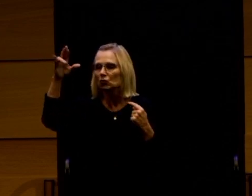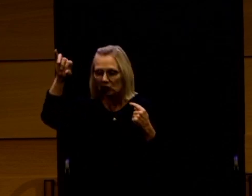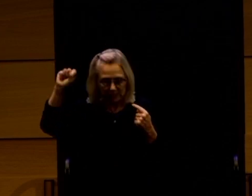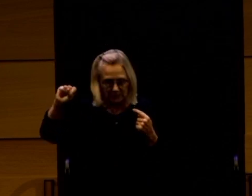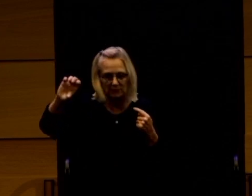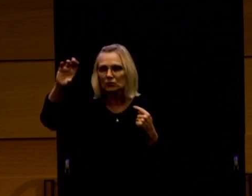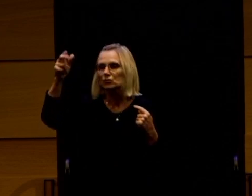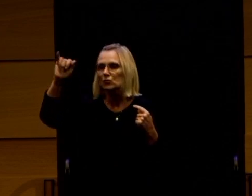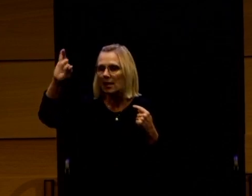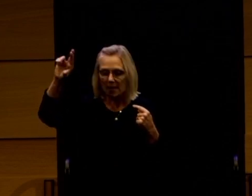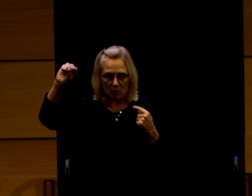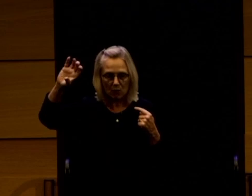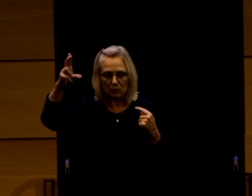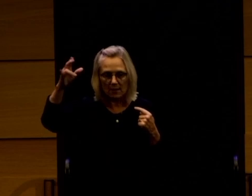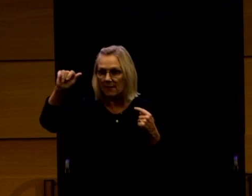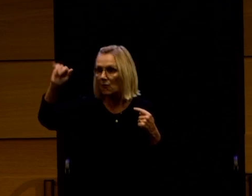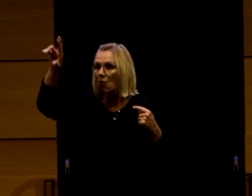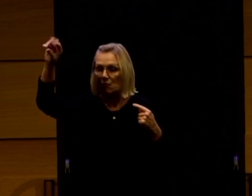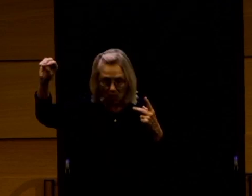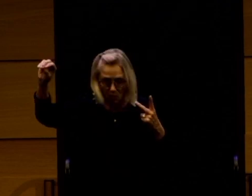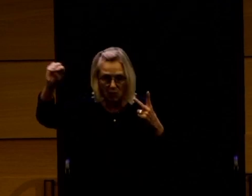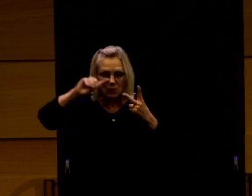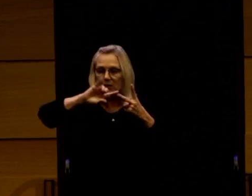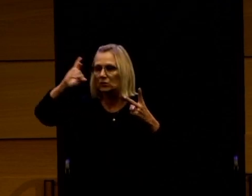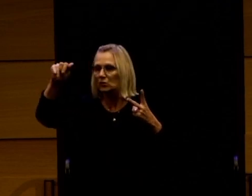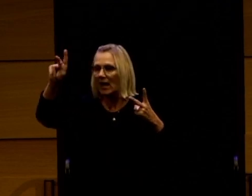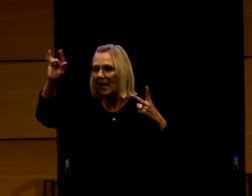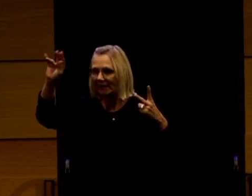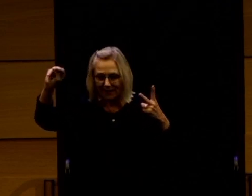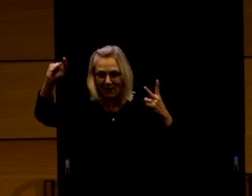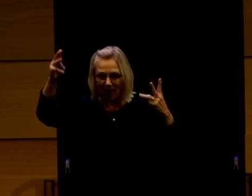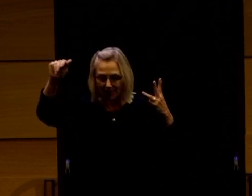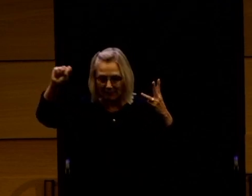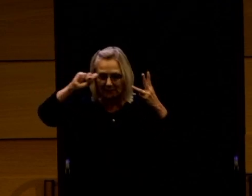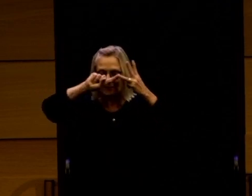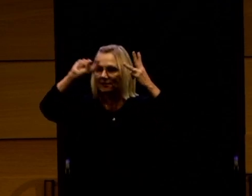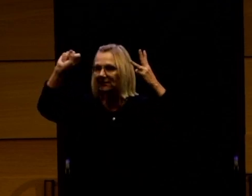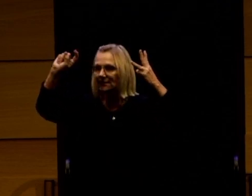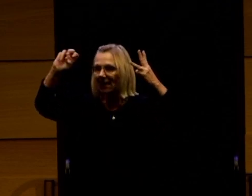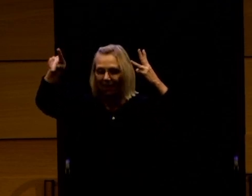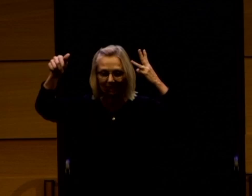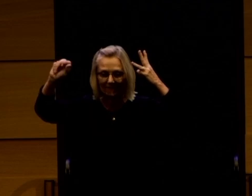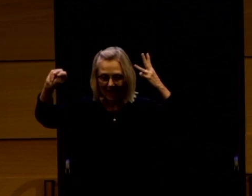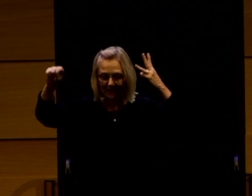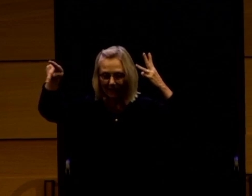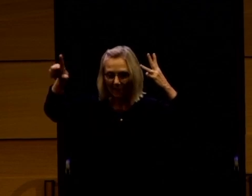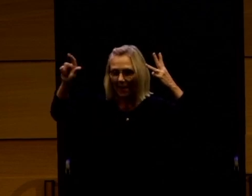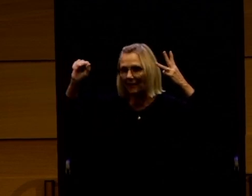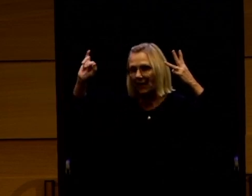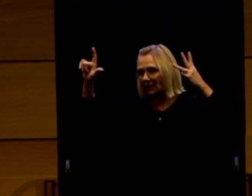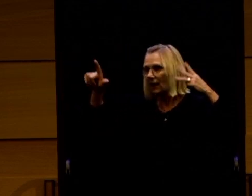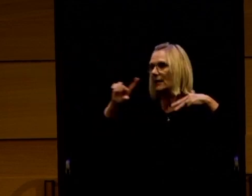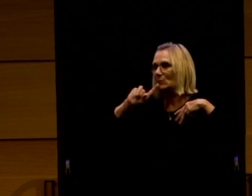Jennifer Connor. Jakin Thomas. Chris Chairochiro. Stephen Plail.